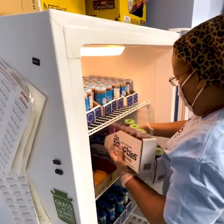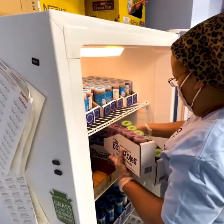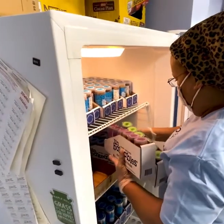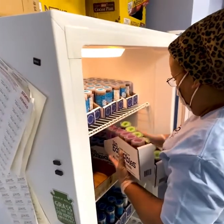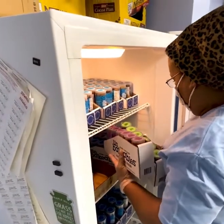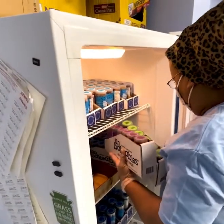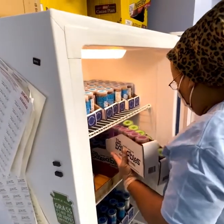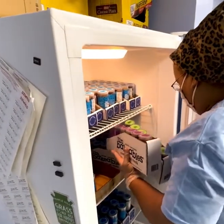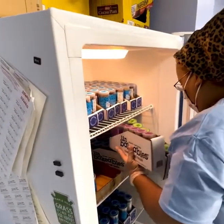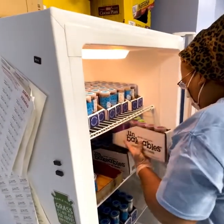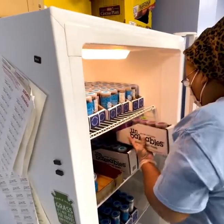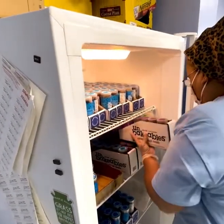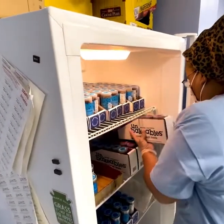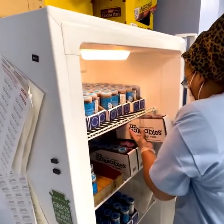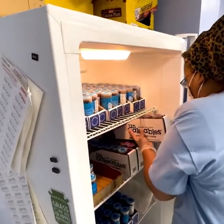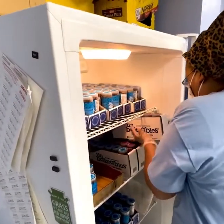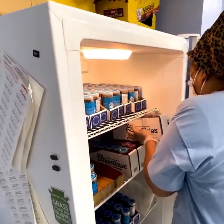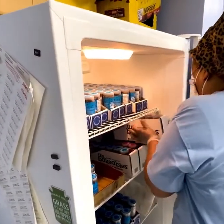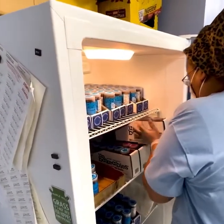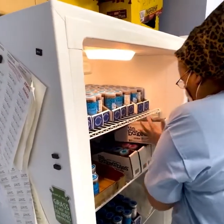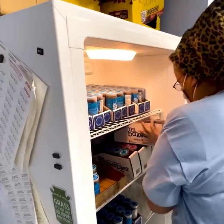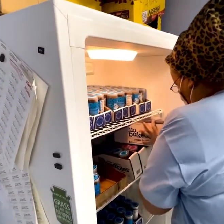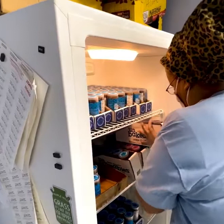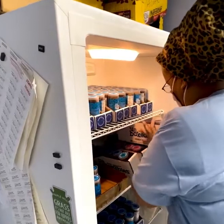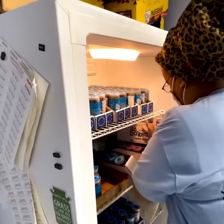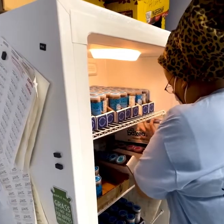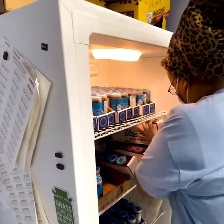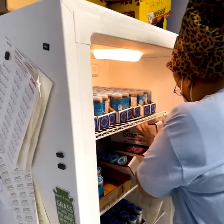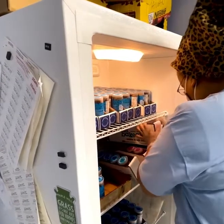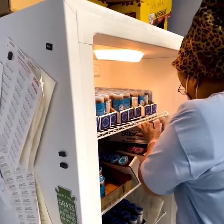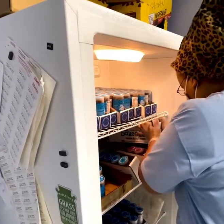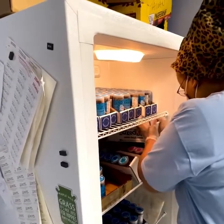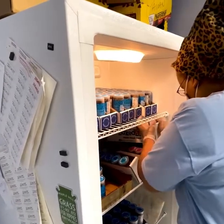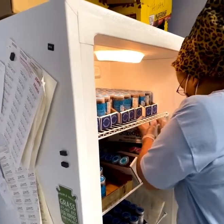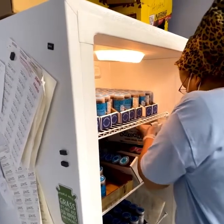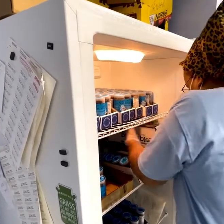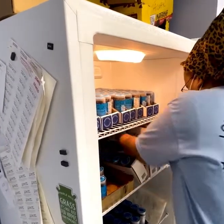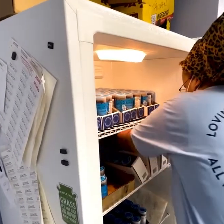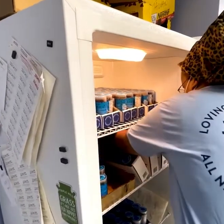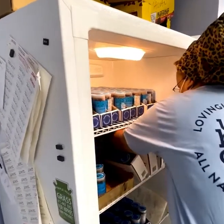I feel really good that I get to go to work because I feel support and I earn money and I’m able to support my family.